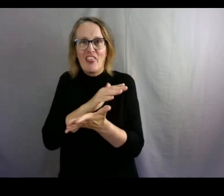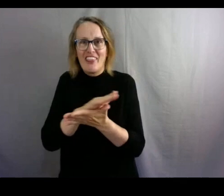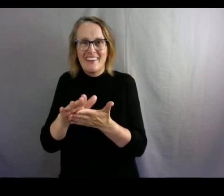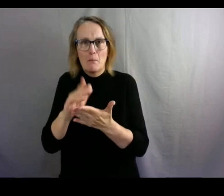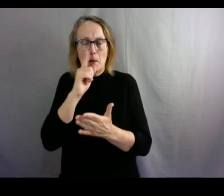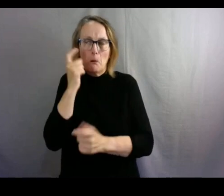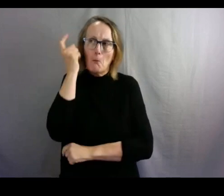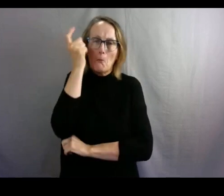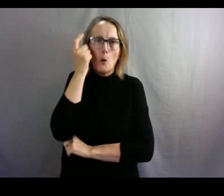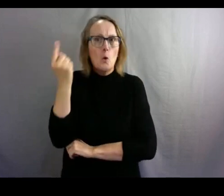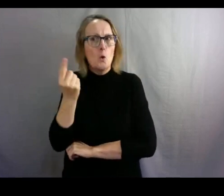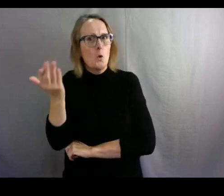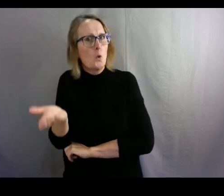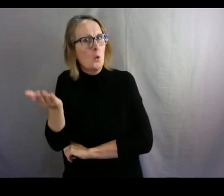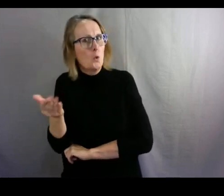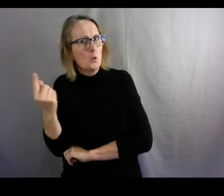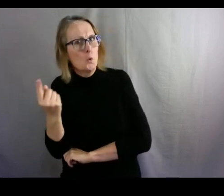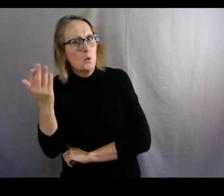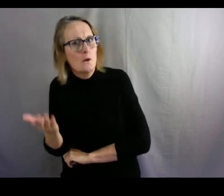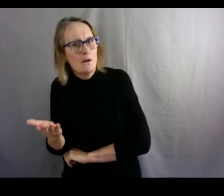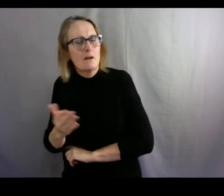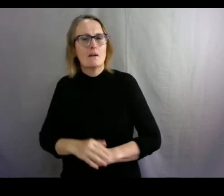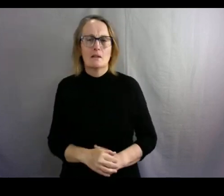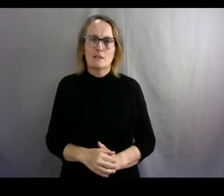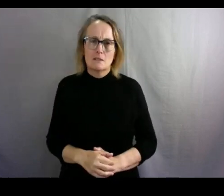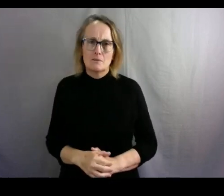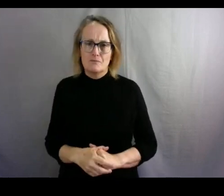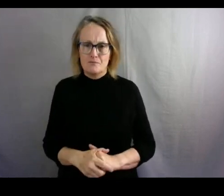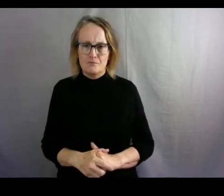But I mean the fortune of Gauguin started at that time,